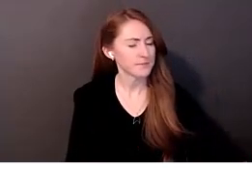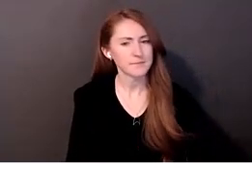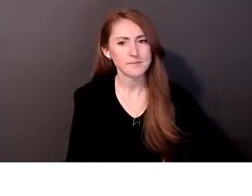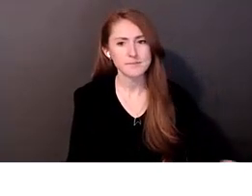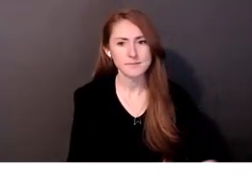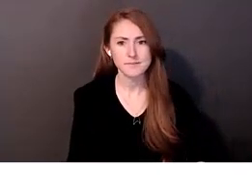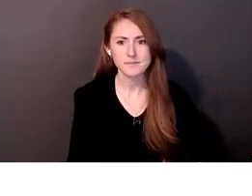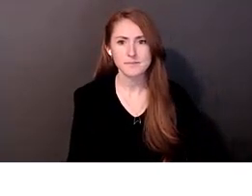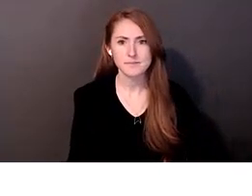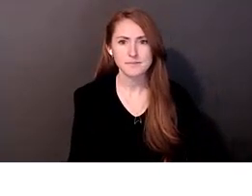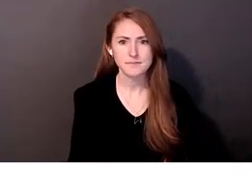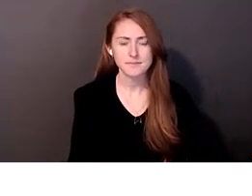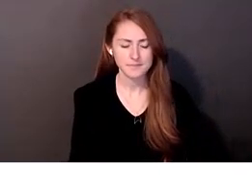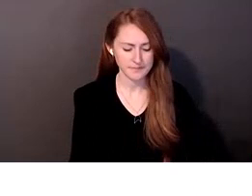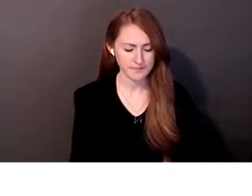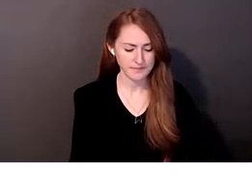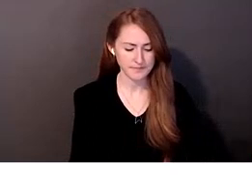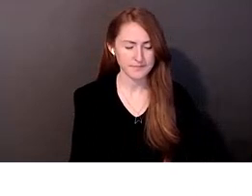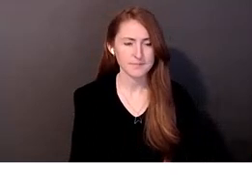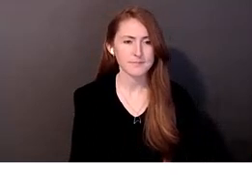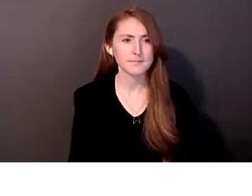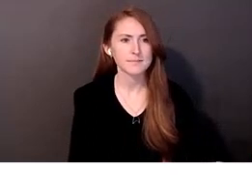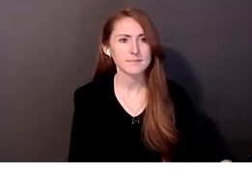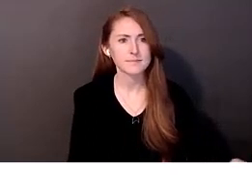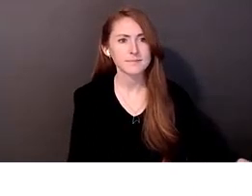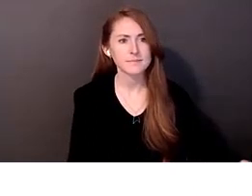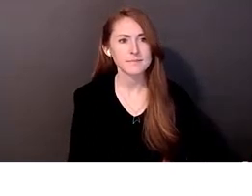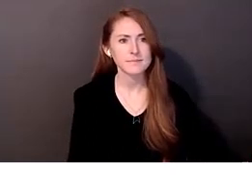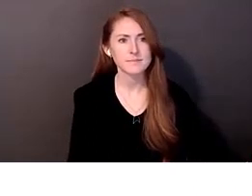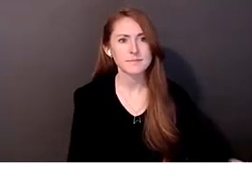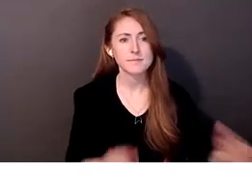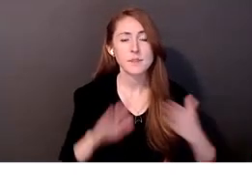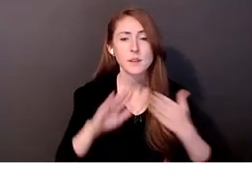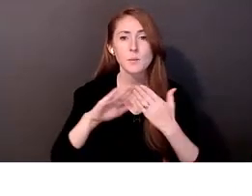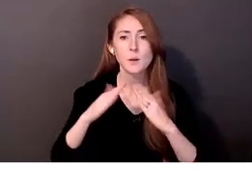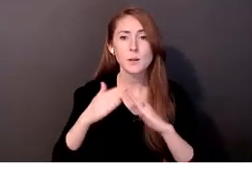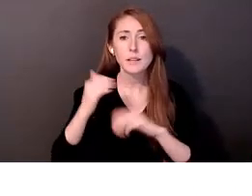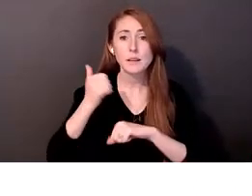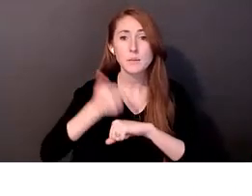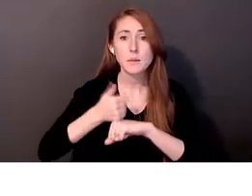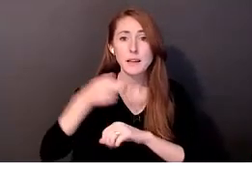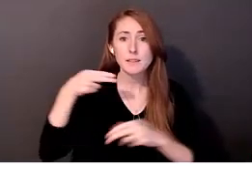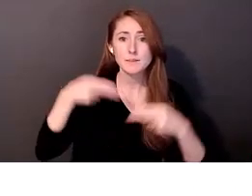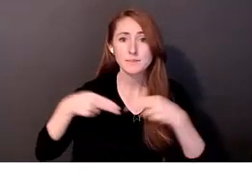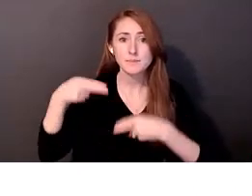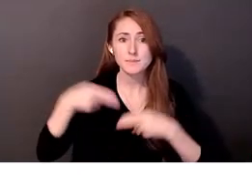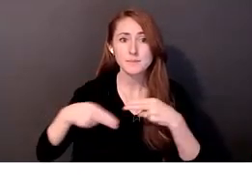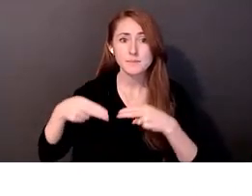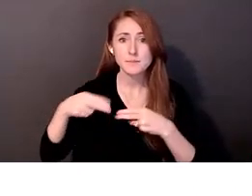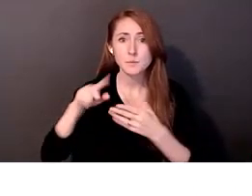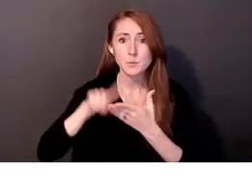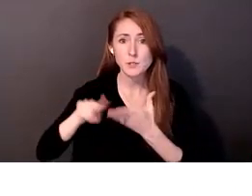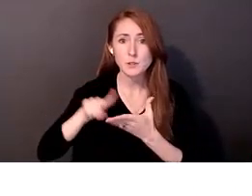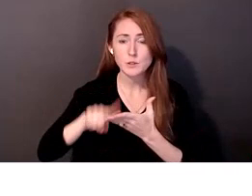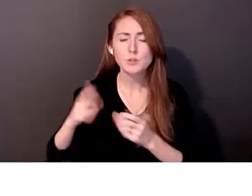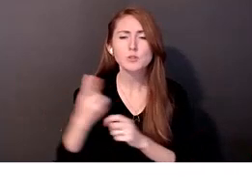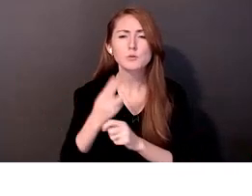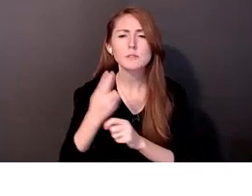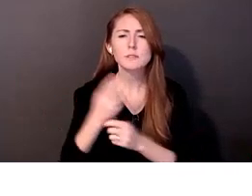So community-based participatory research uses a collaborative approach, involves community